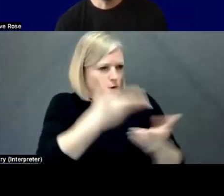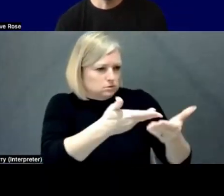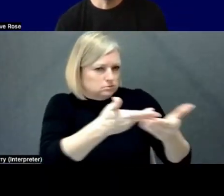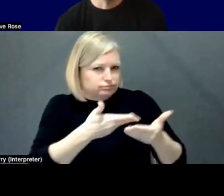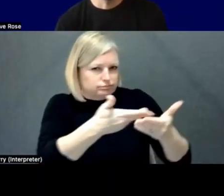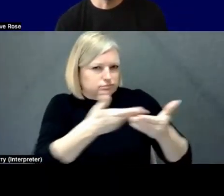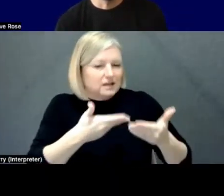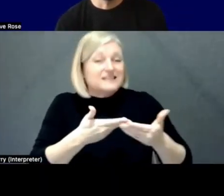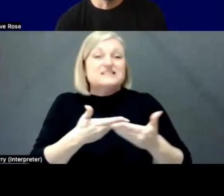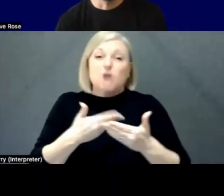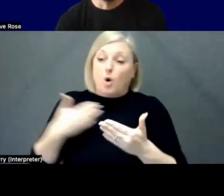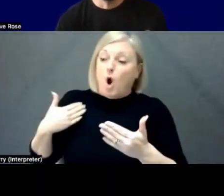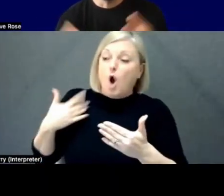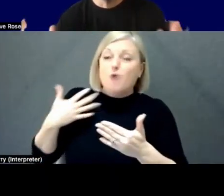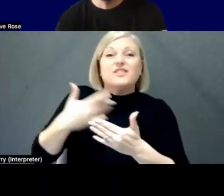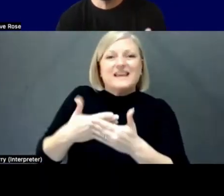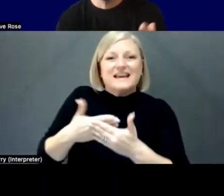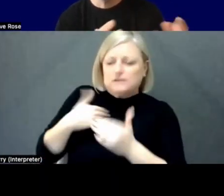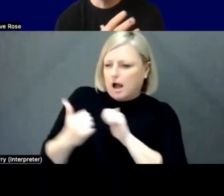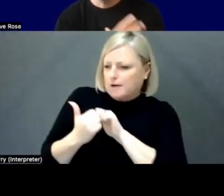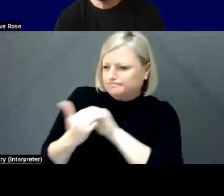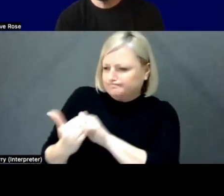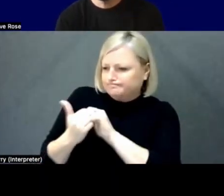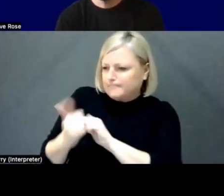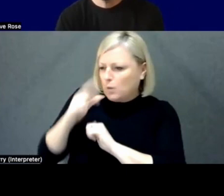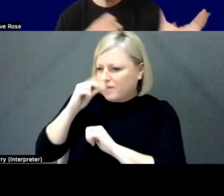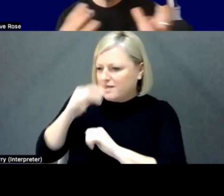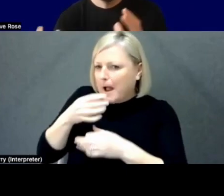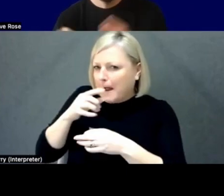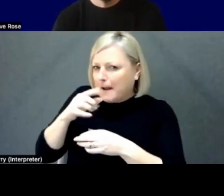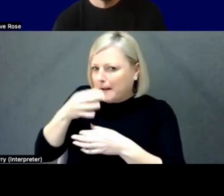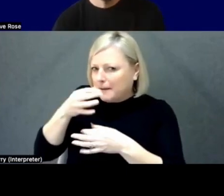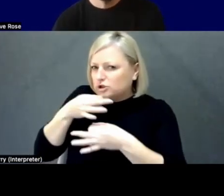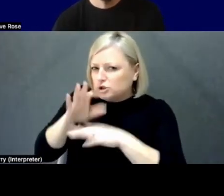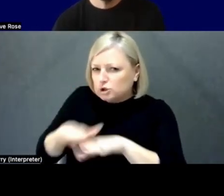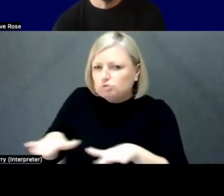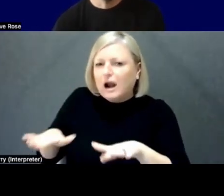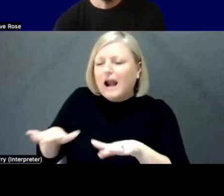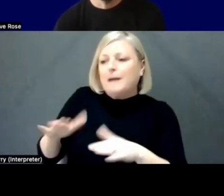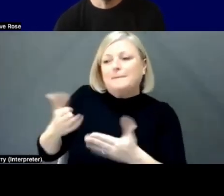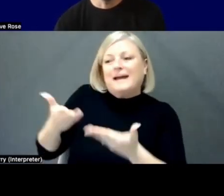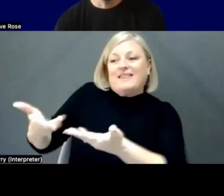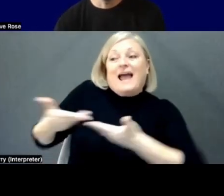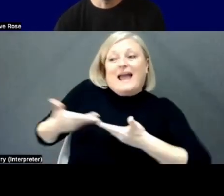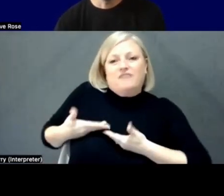with different young people. Each of those has taught me something and been unique and individual.